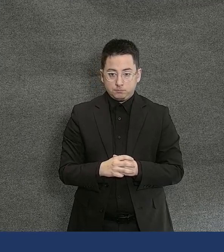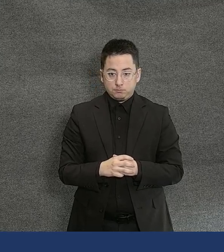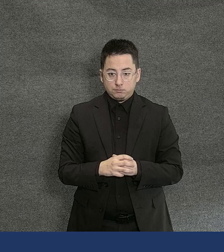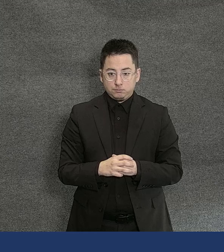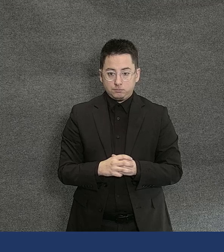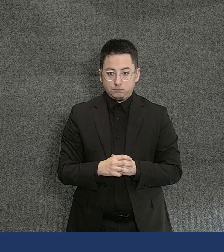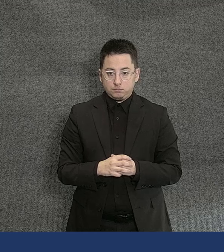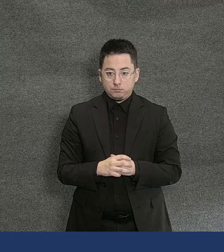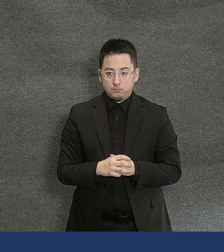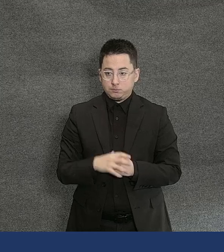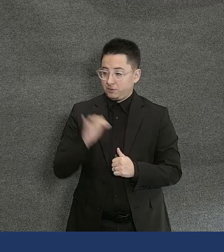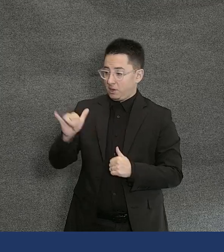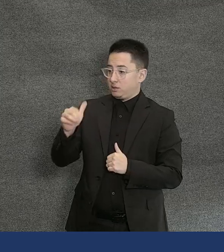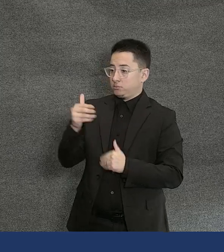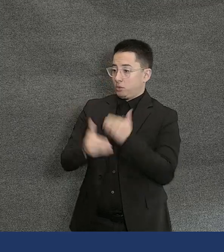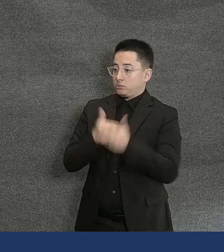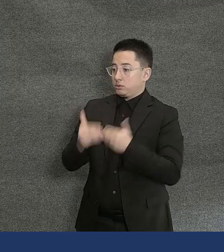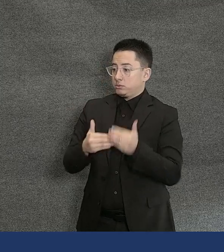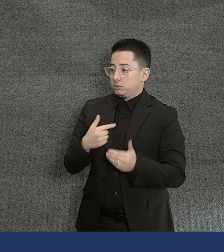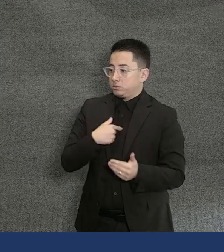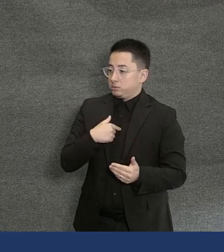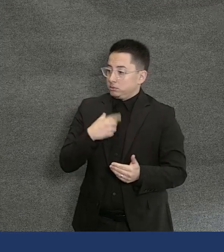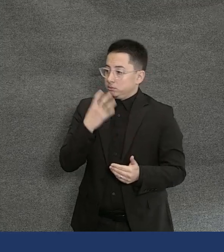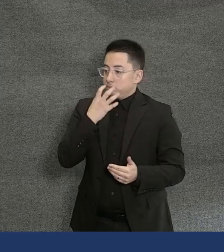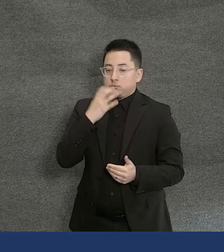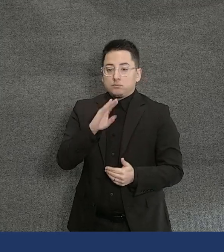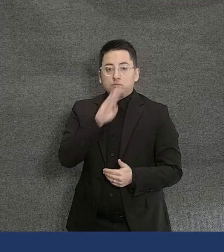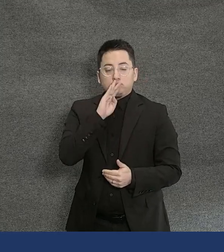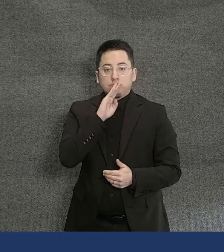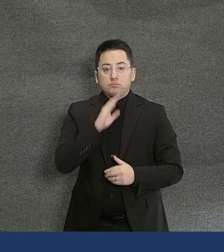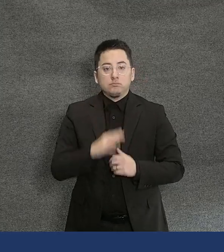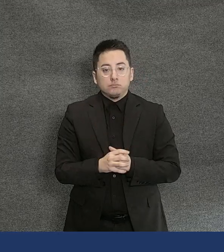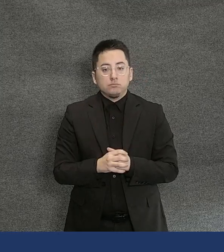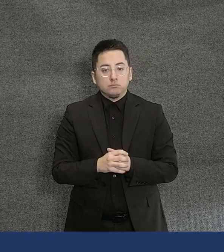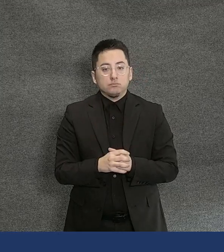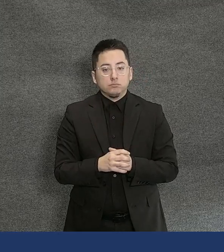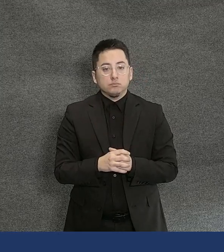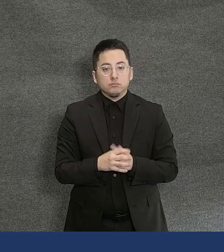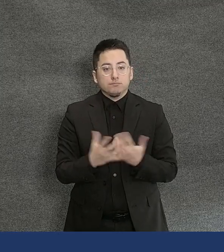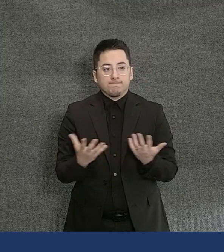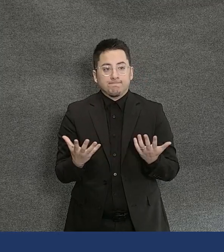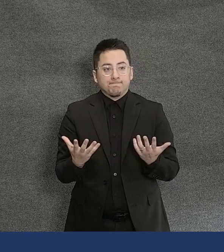because you're going to hear people